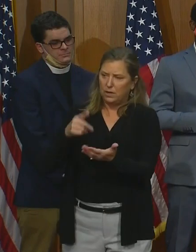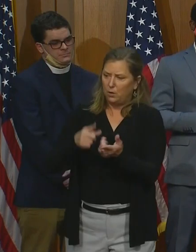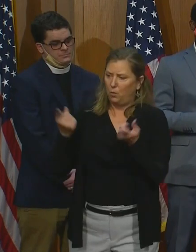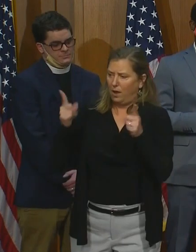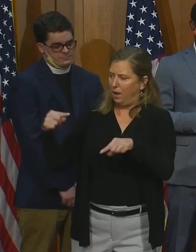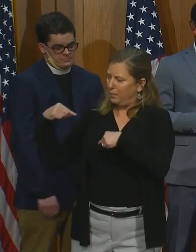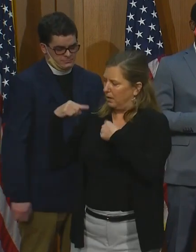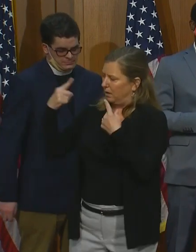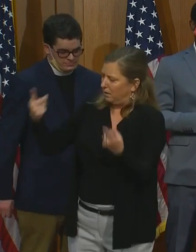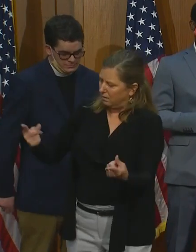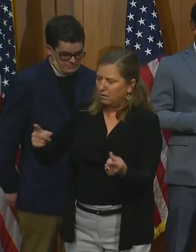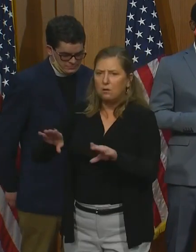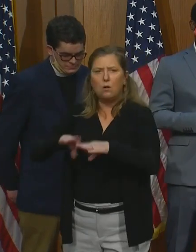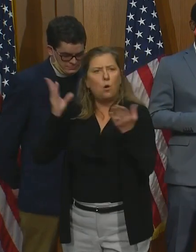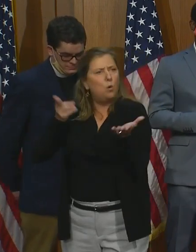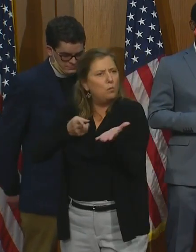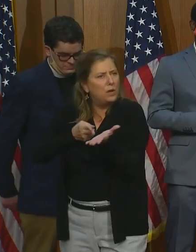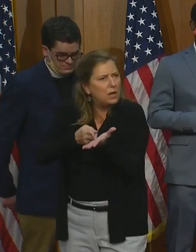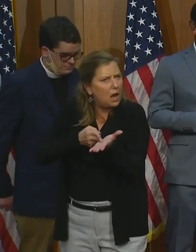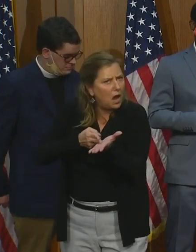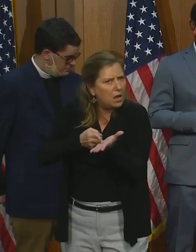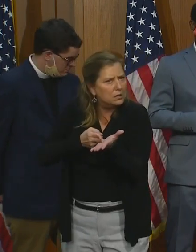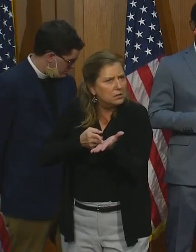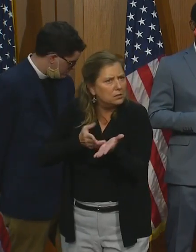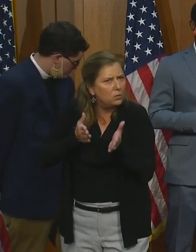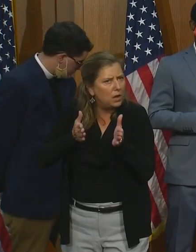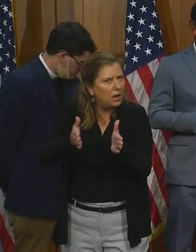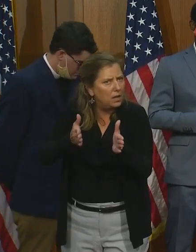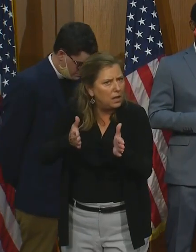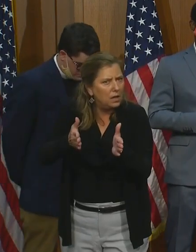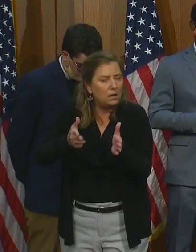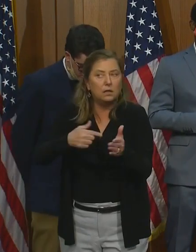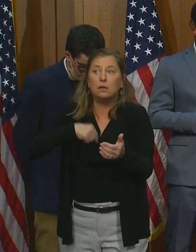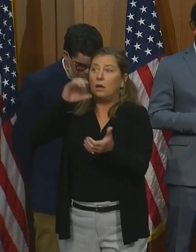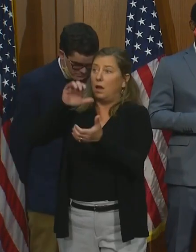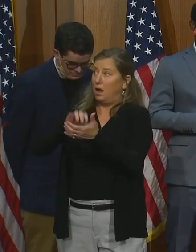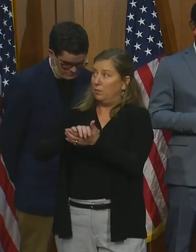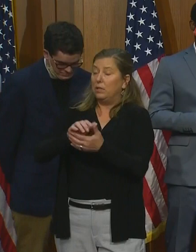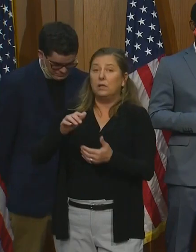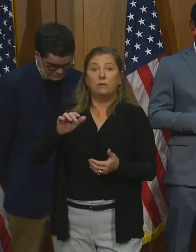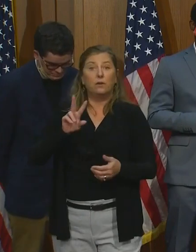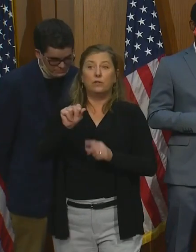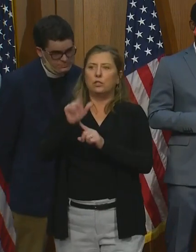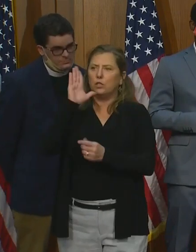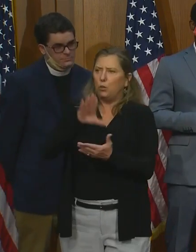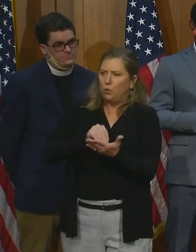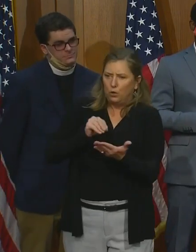VIRGINIA THAT STUDIES IT'S PAST